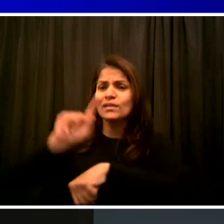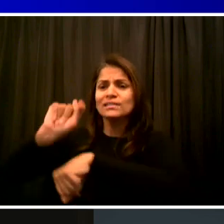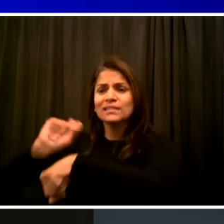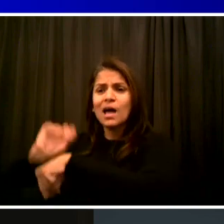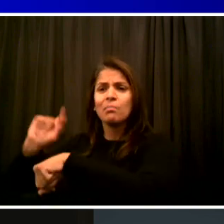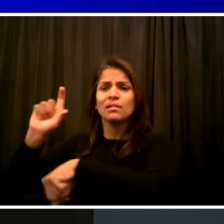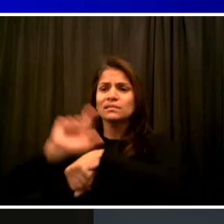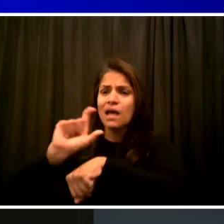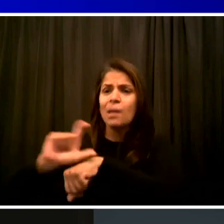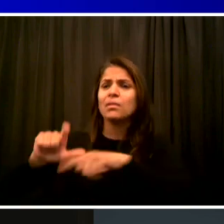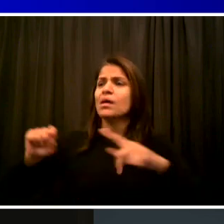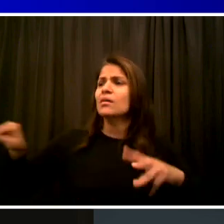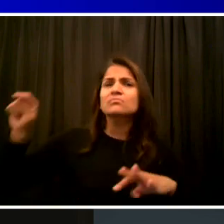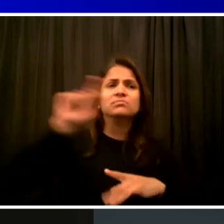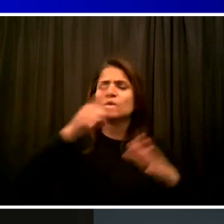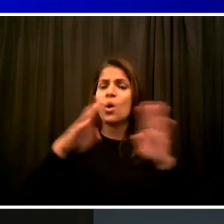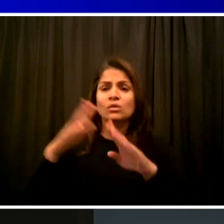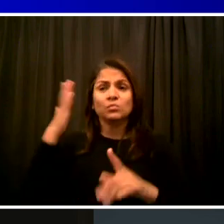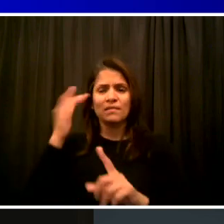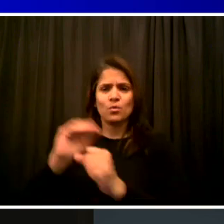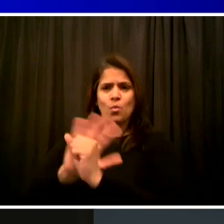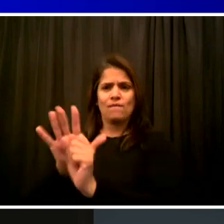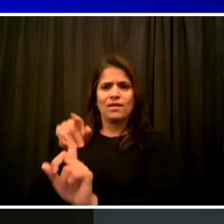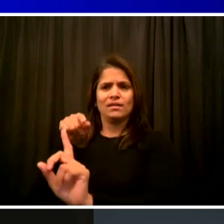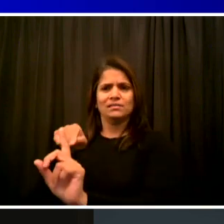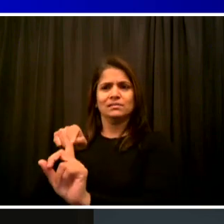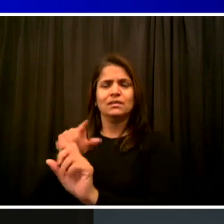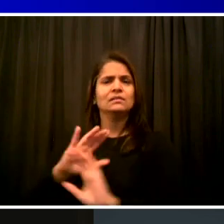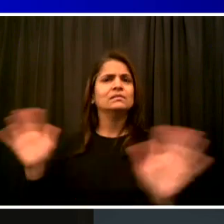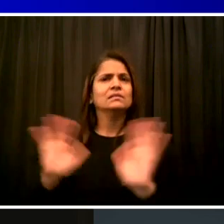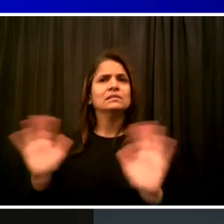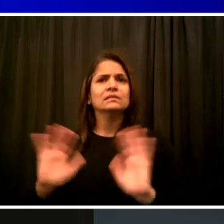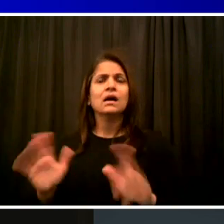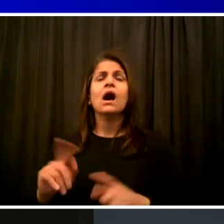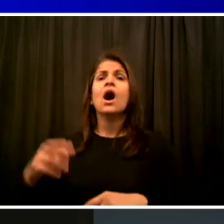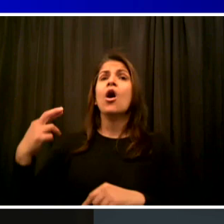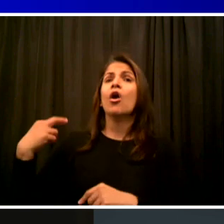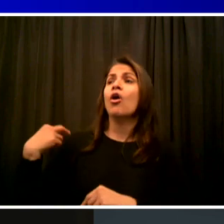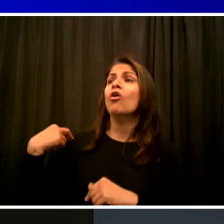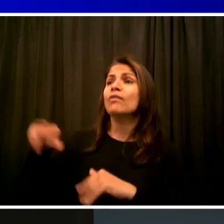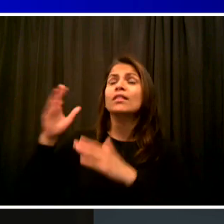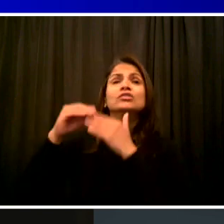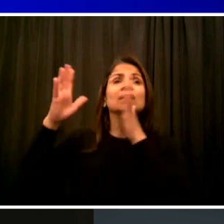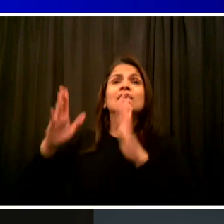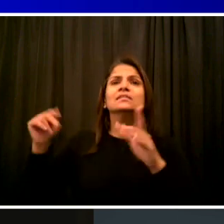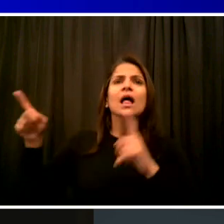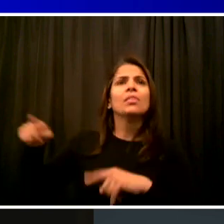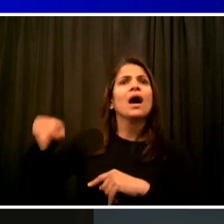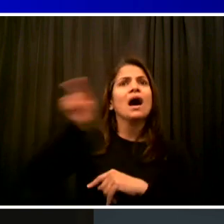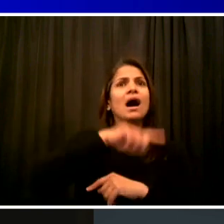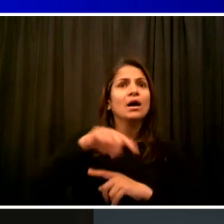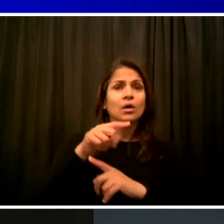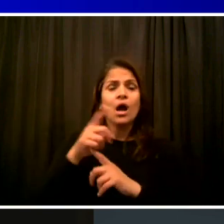AND THEY DID THE TOUGH THING. NDA THEY SAID WE CAN'T HAVE OUR ERSVICES UNTIL THIS CRISIS IS OVER. AND WH ATTHEY DID